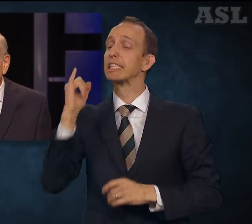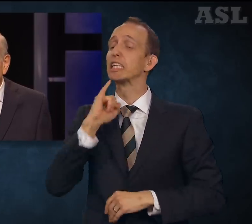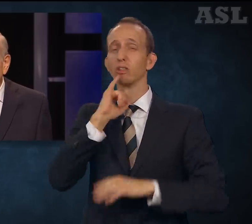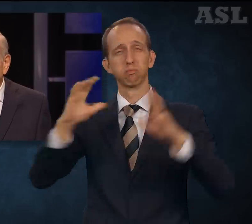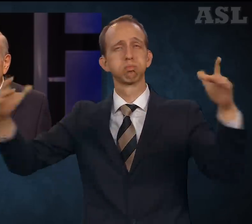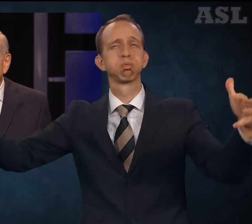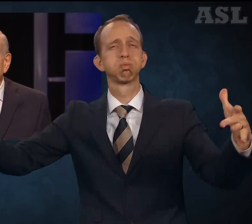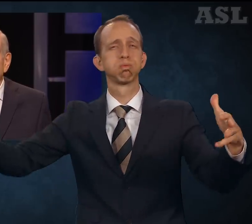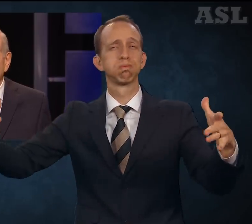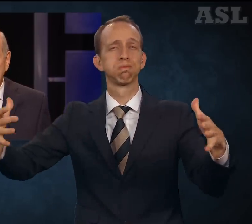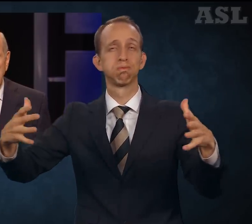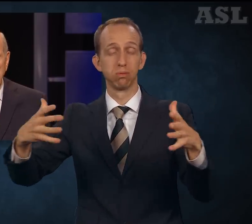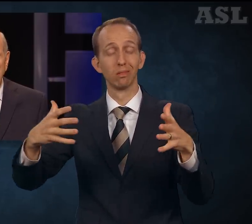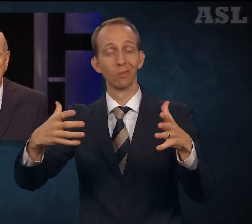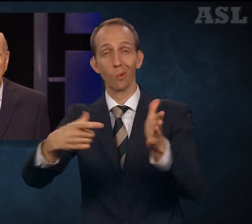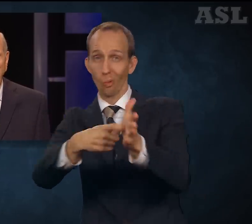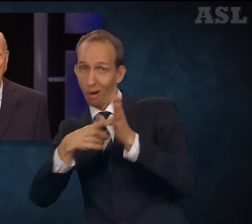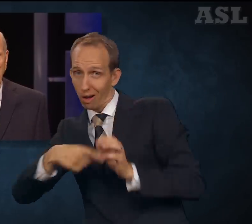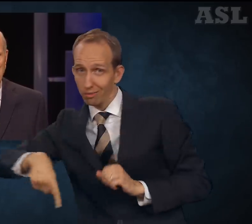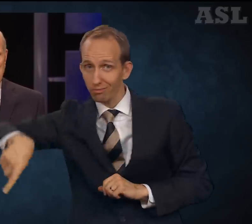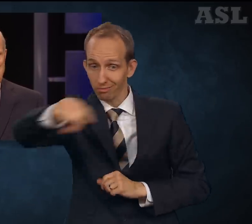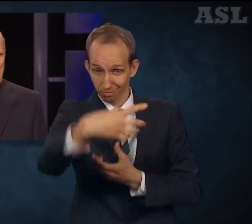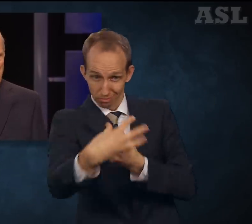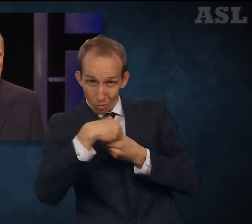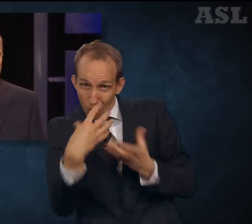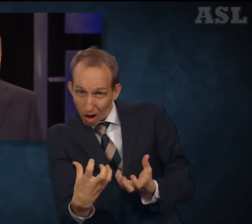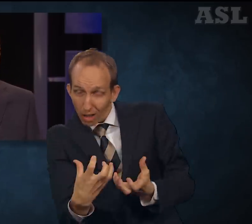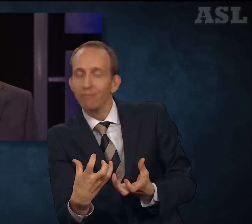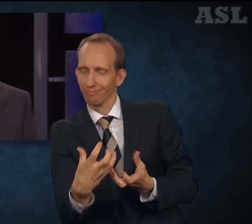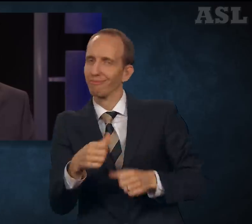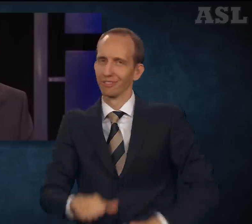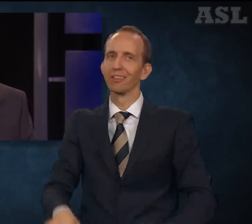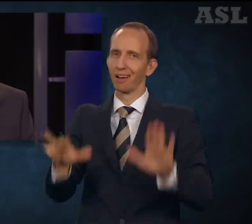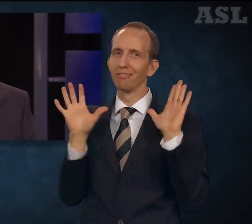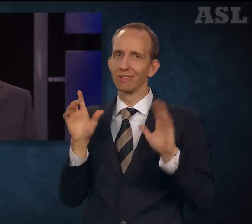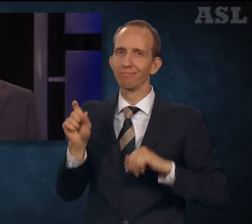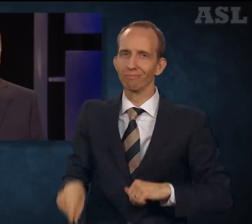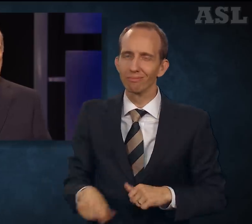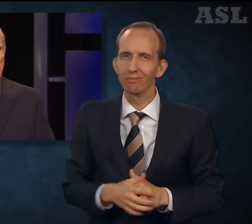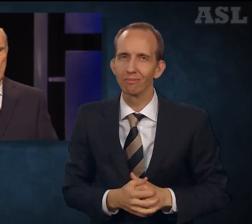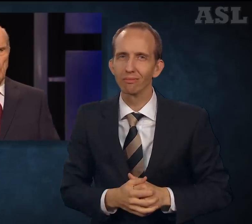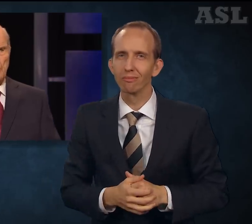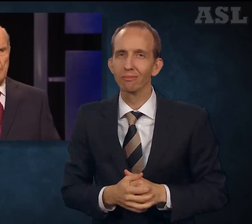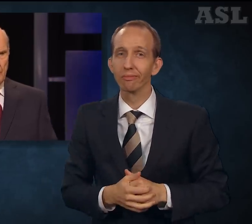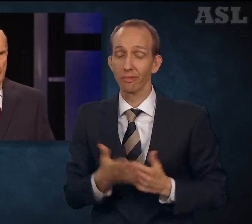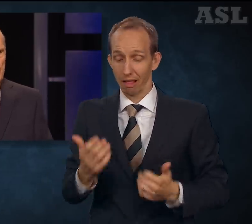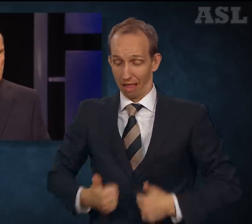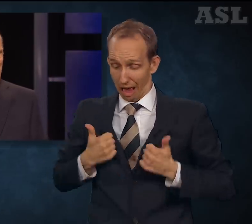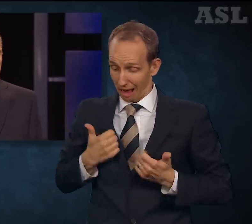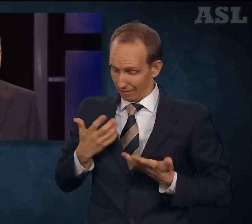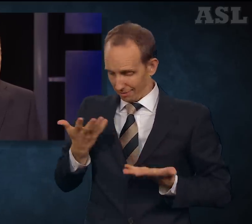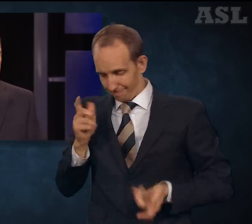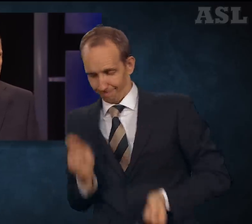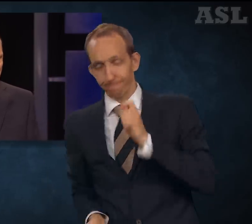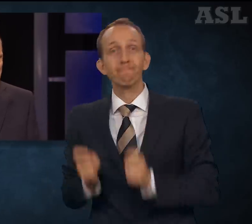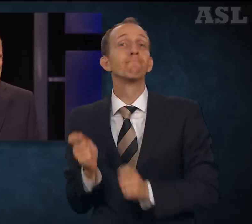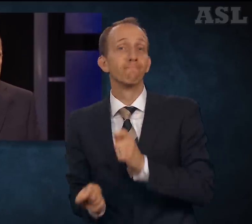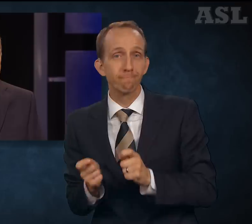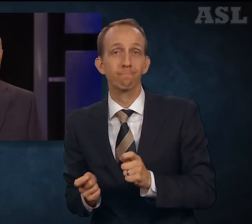REQUIRE SOME SACRIFICE ON YOUR PART. IT MAY EVEN REQUIRE SOME